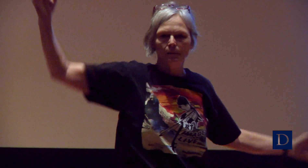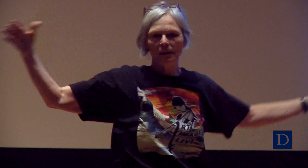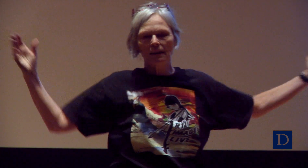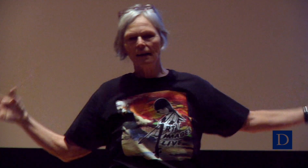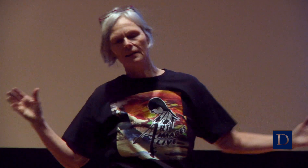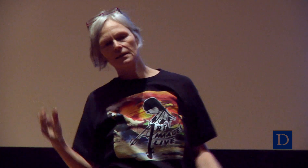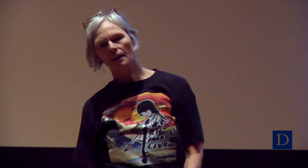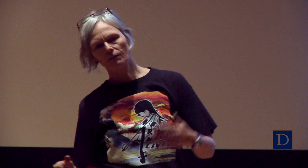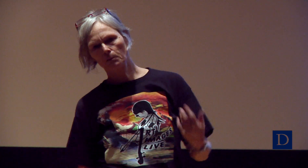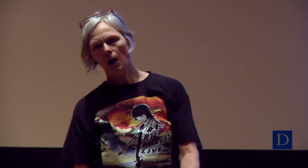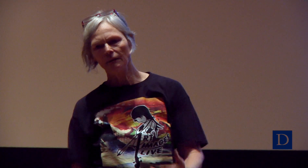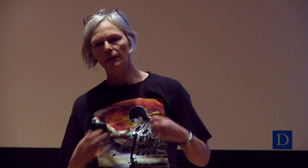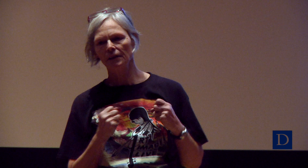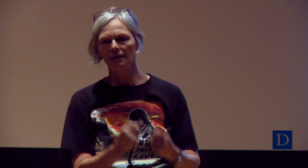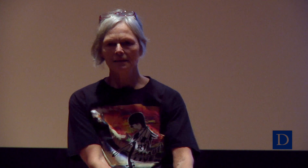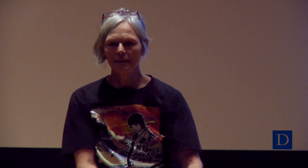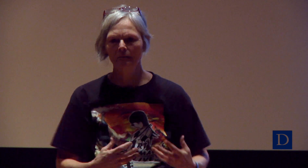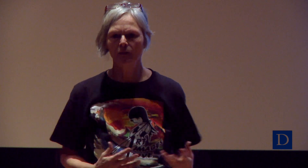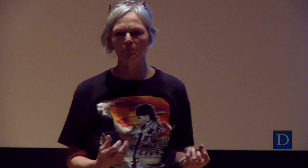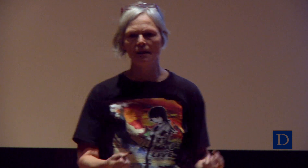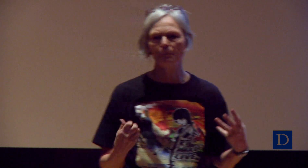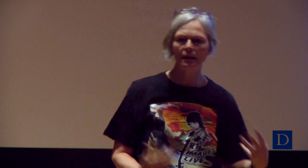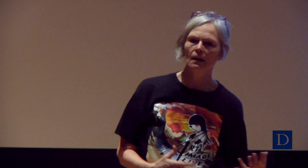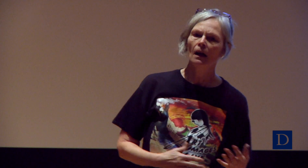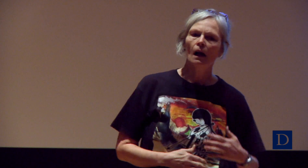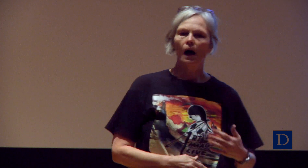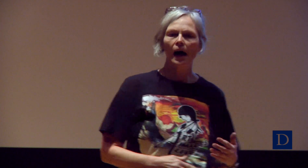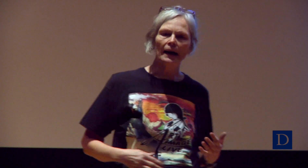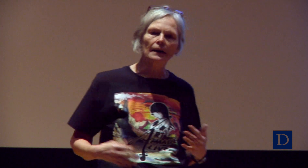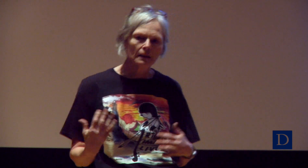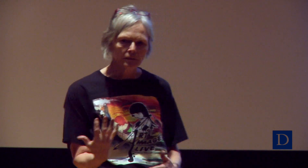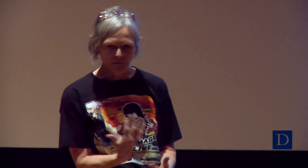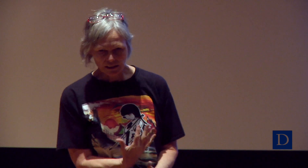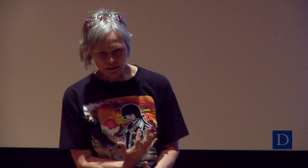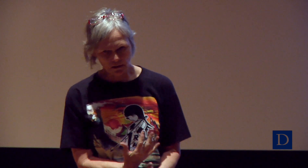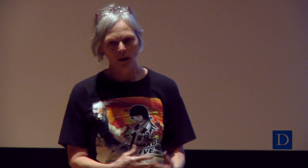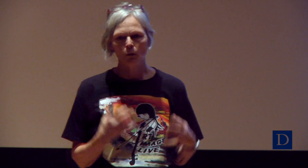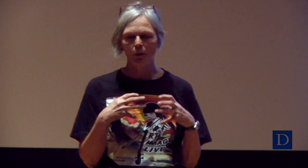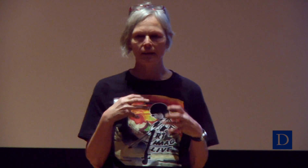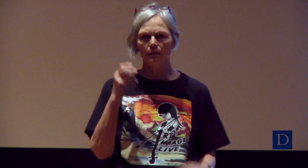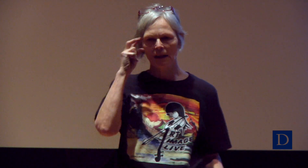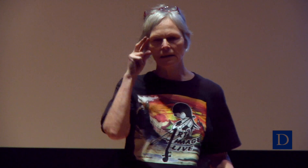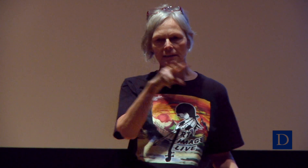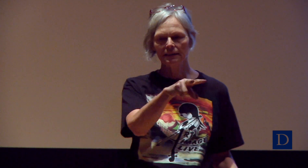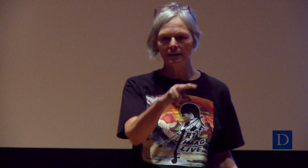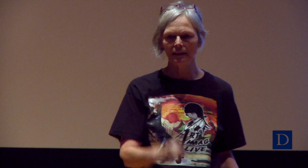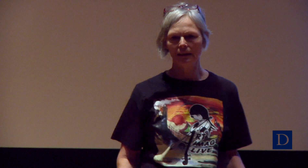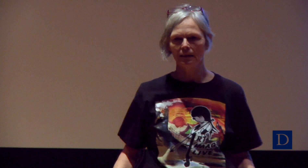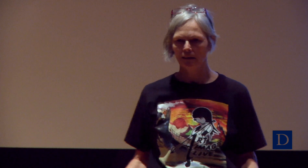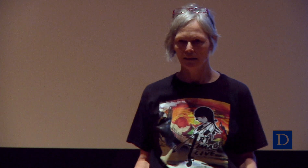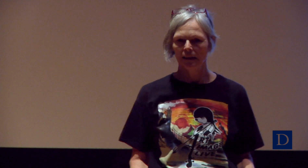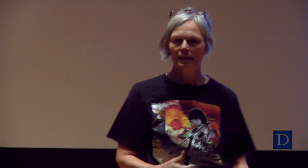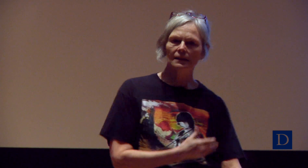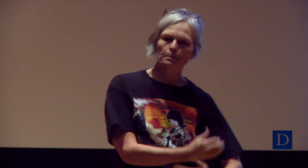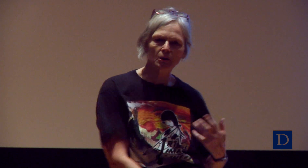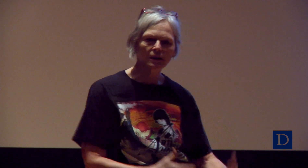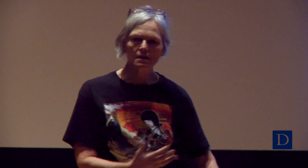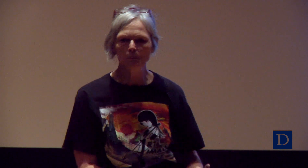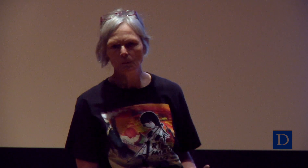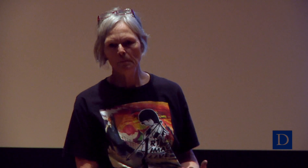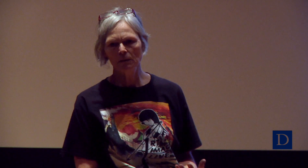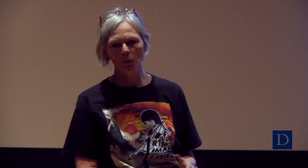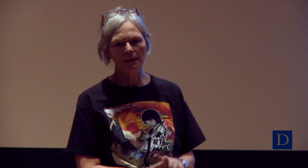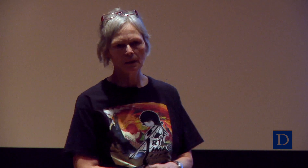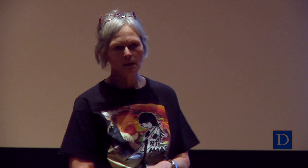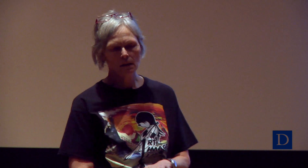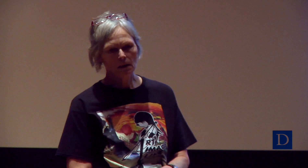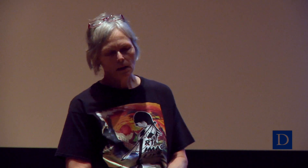But again, it’s done from life. Everything is done from something I feel within me, see, and experience movement with.